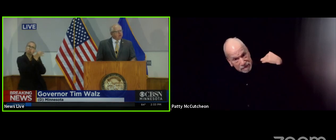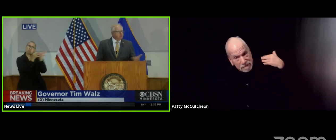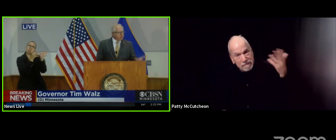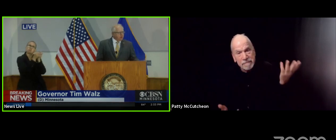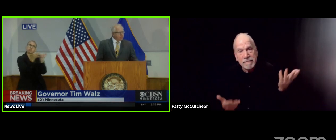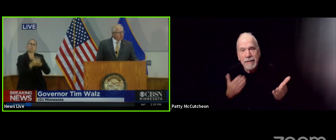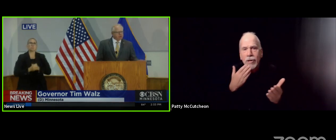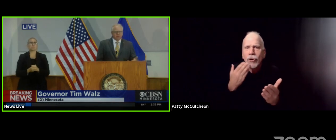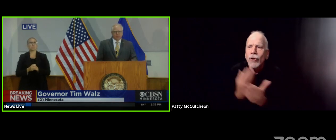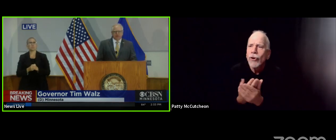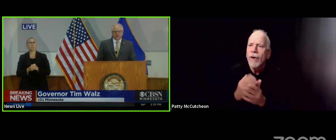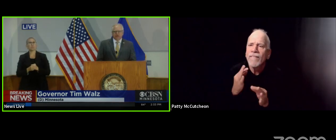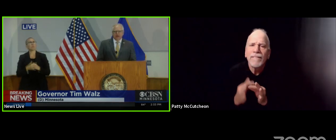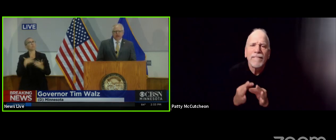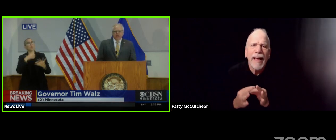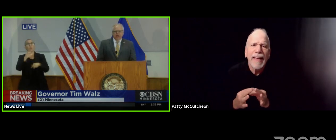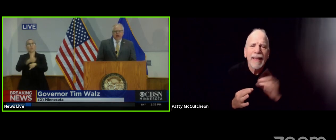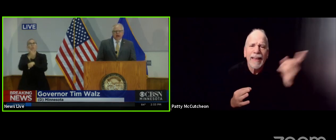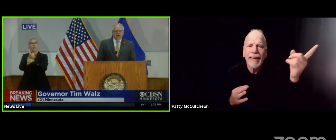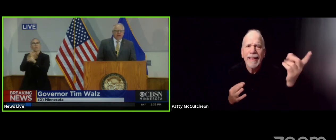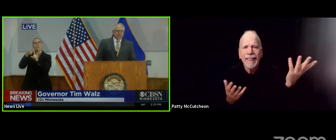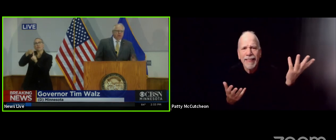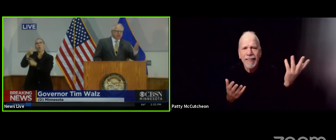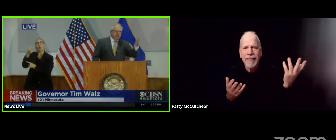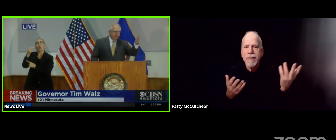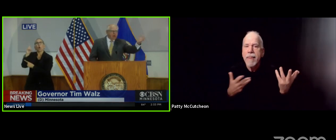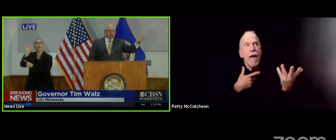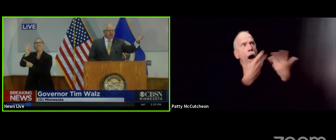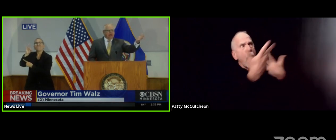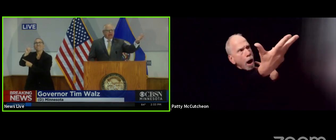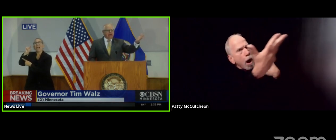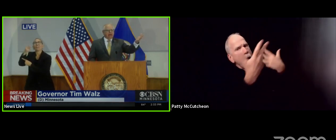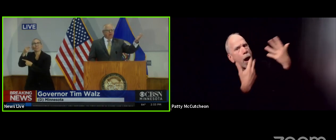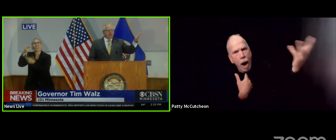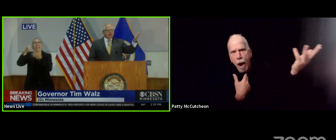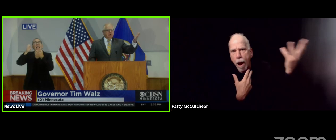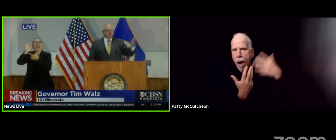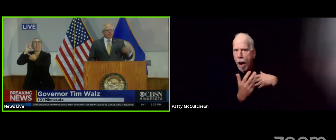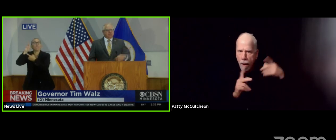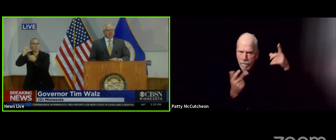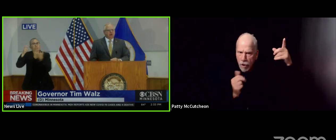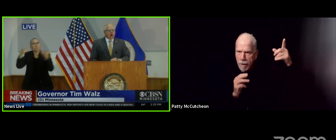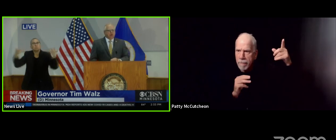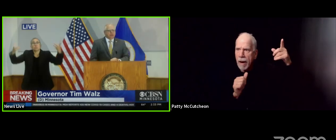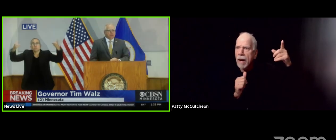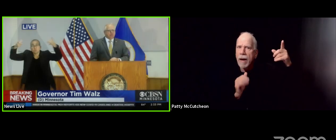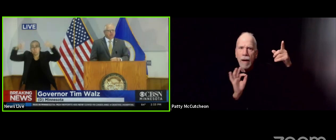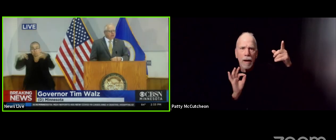YOU, SEE WHERE THINGS ARE DONE. REPRESENTATIVE HOWARD, AGAIN, I DON'T WANT TO KNOW WHAT WAS IN PEOPLE'S HEARTS, BUT IT WAS